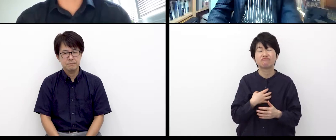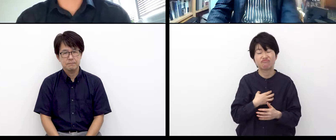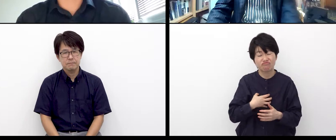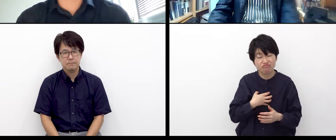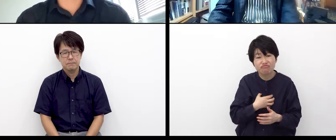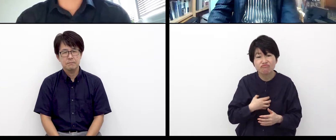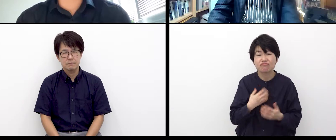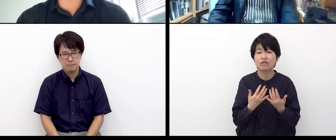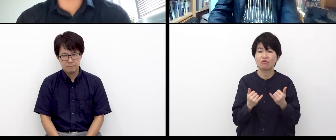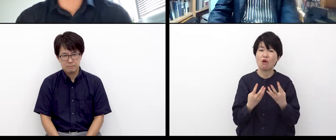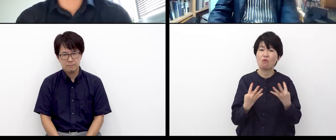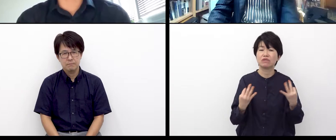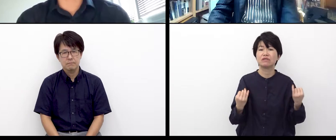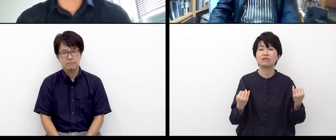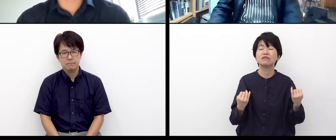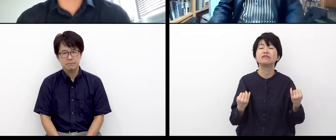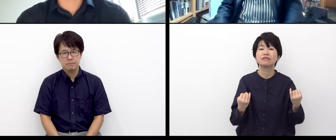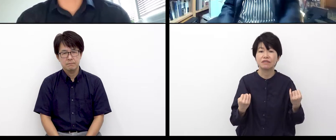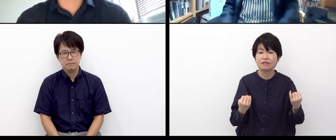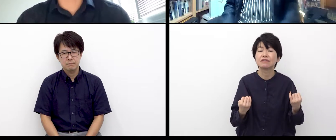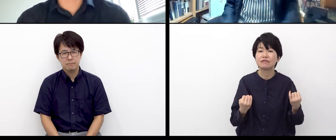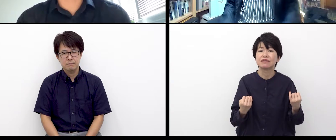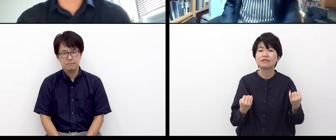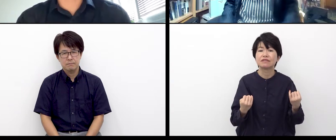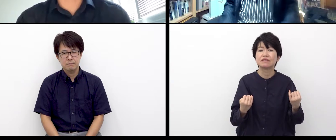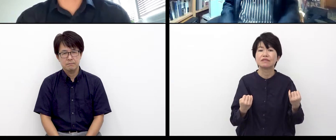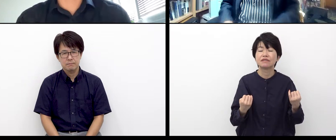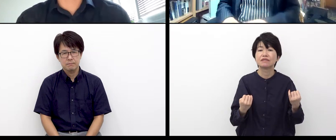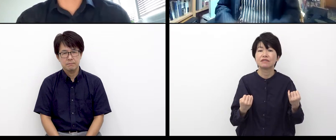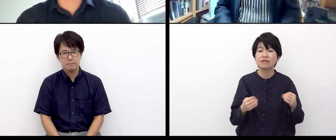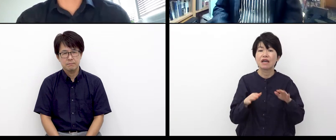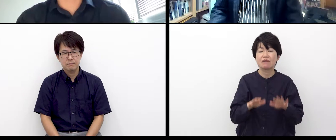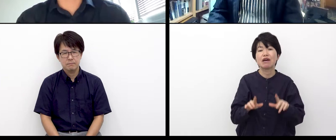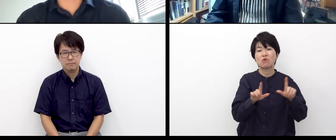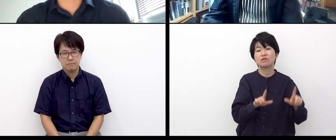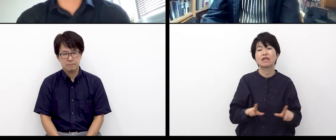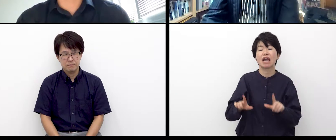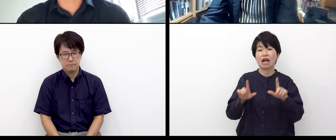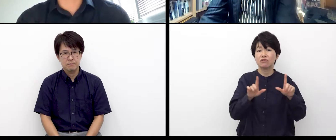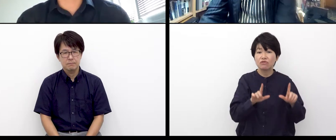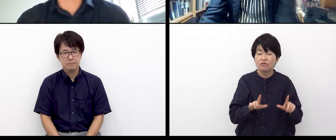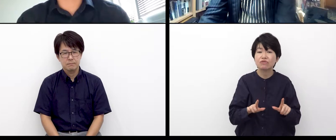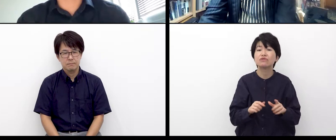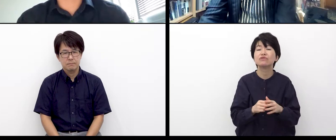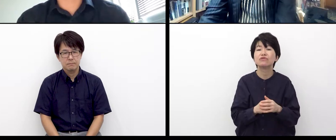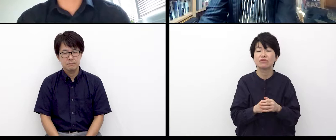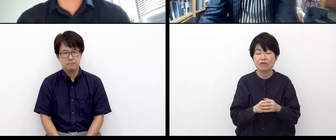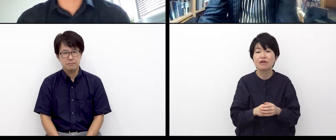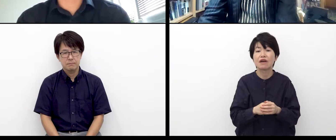It’s not true that they are too dependent on their current life,